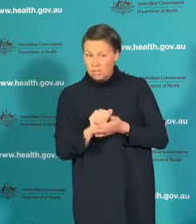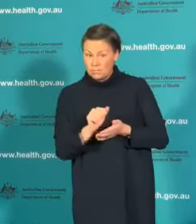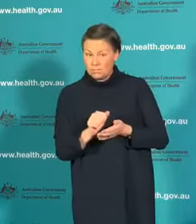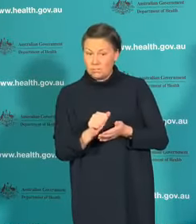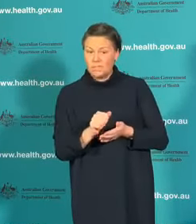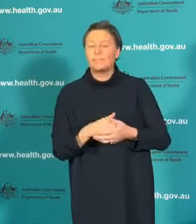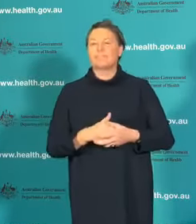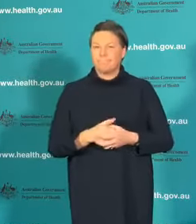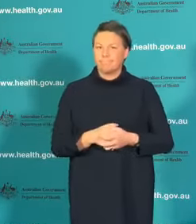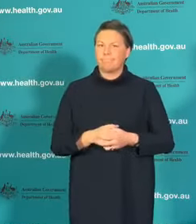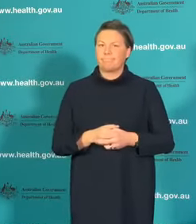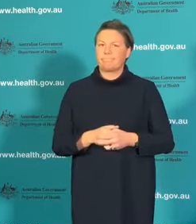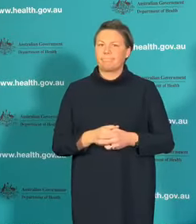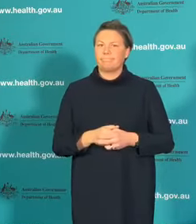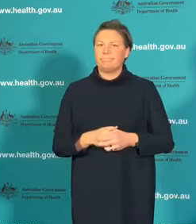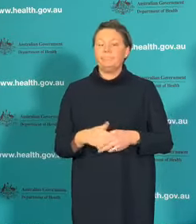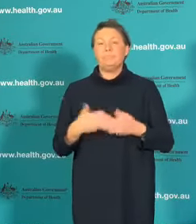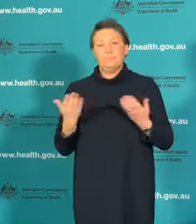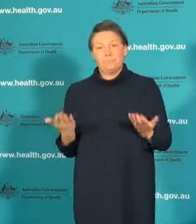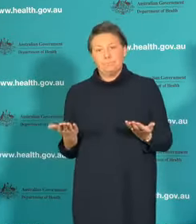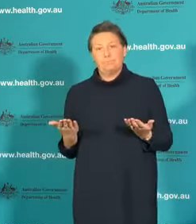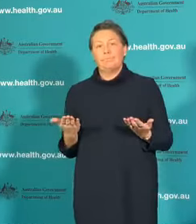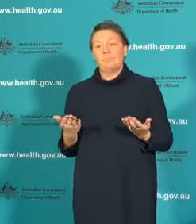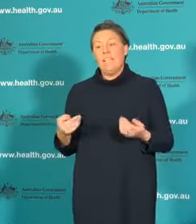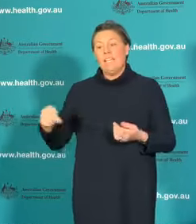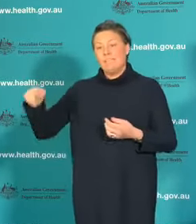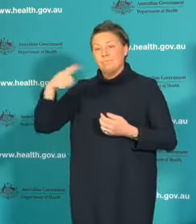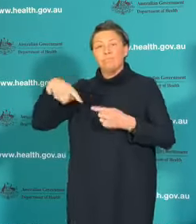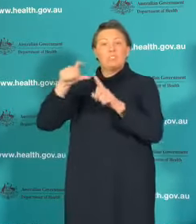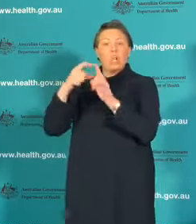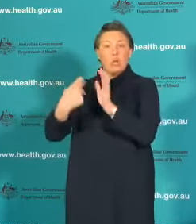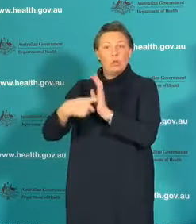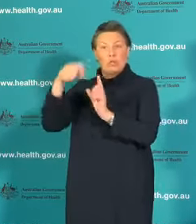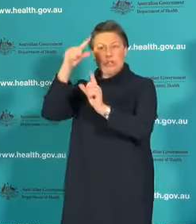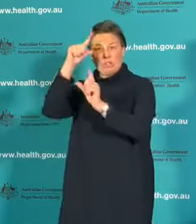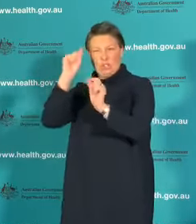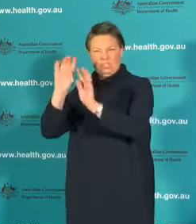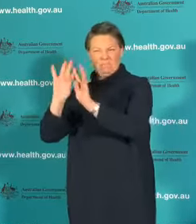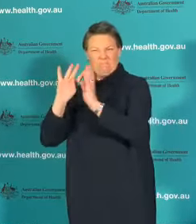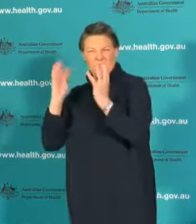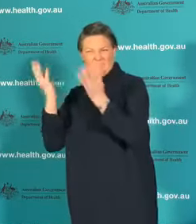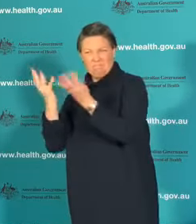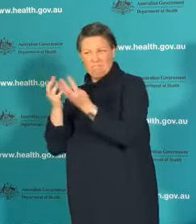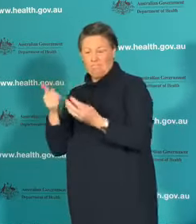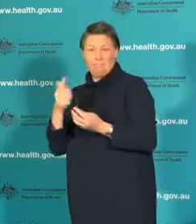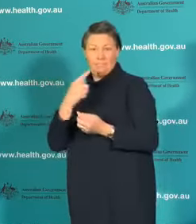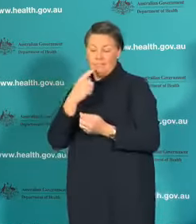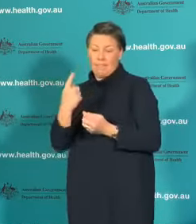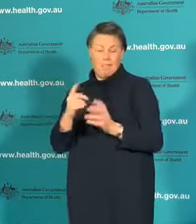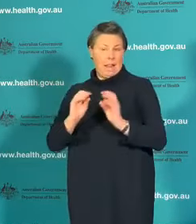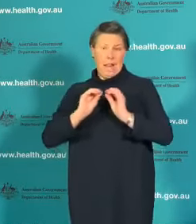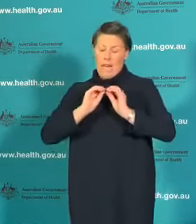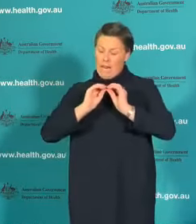Yep so the advice that's come out from the AHPPC is very clear this comes from the infection control expert groups which